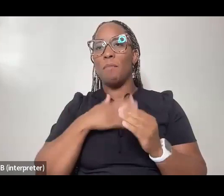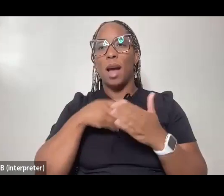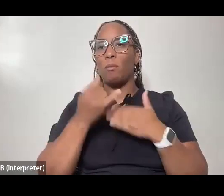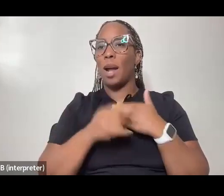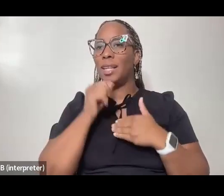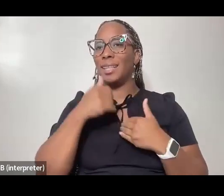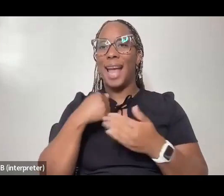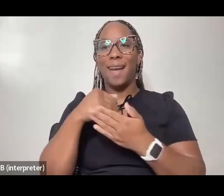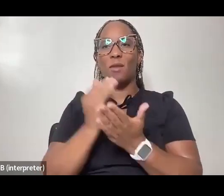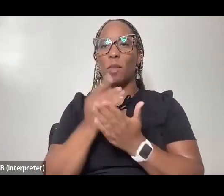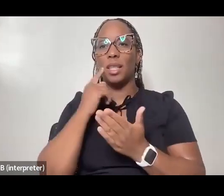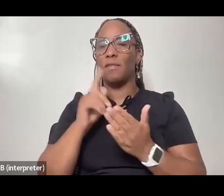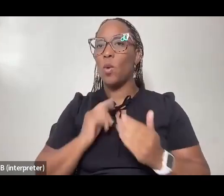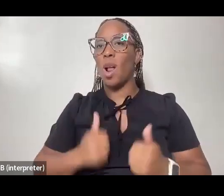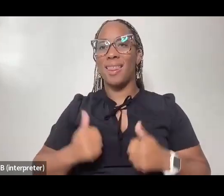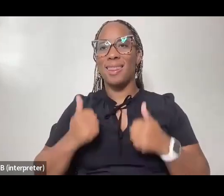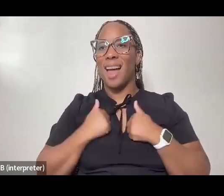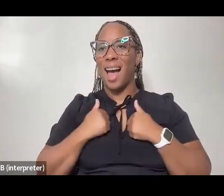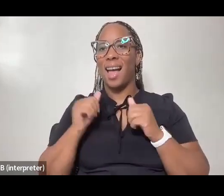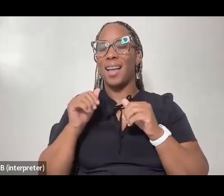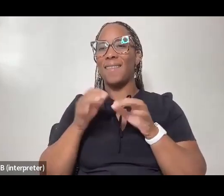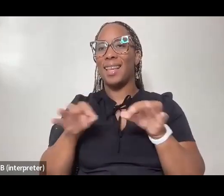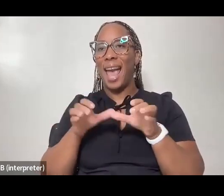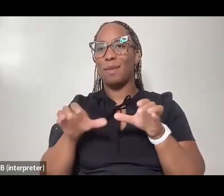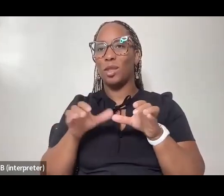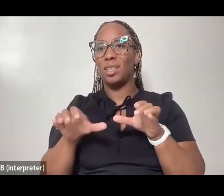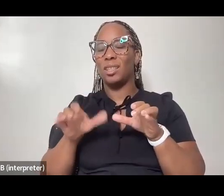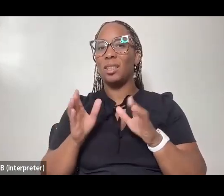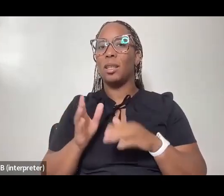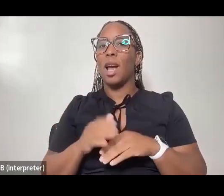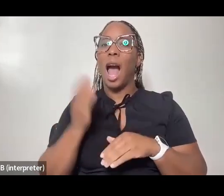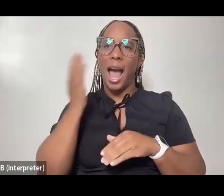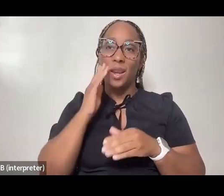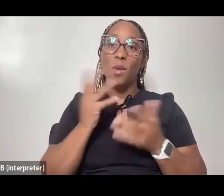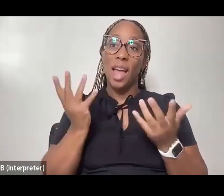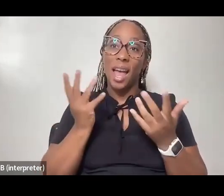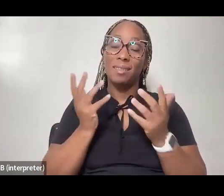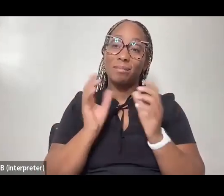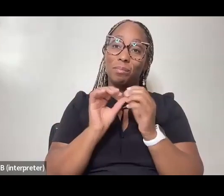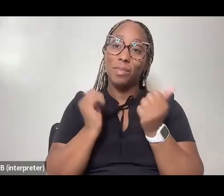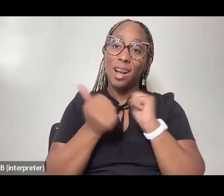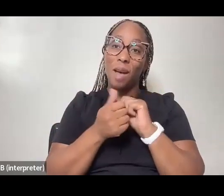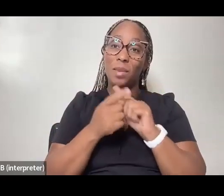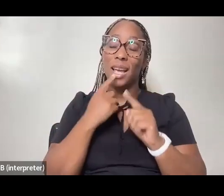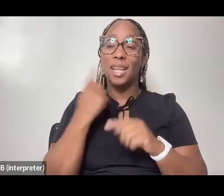live human captioners. Any thoughts on this? I know that accommodations are always a priority as a Disabled